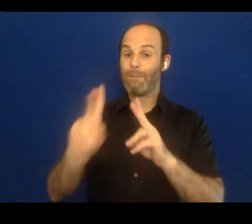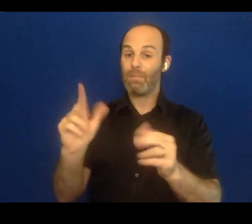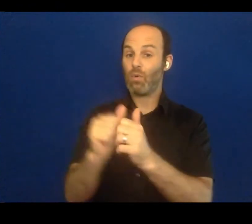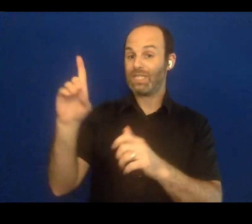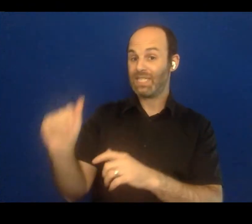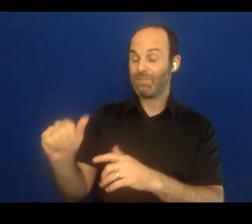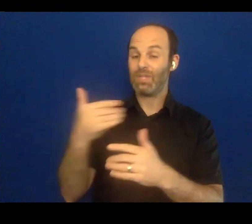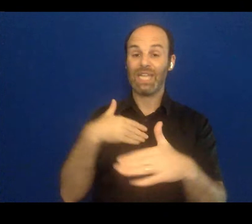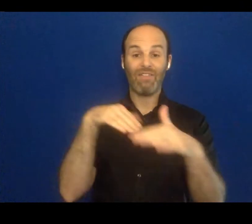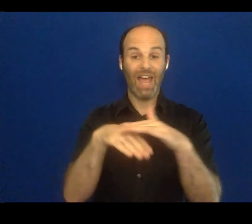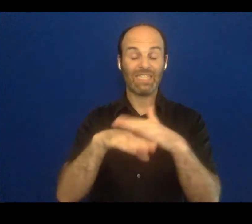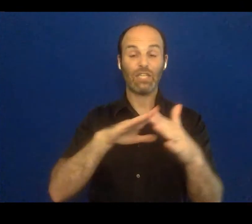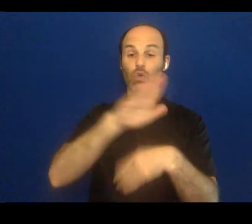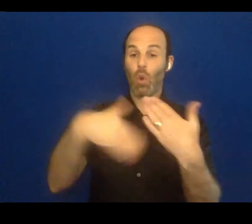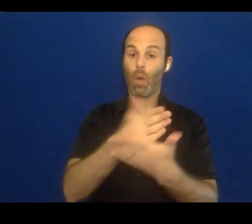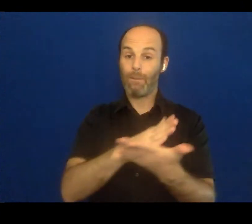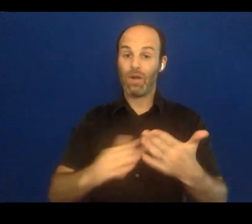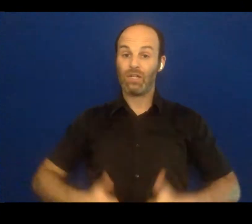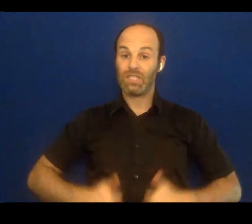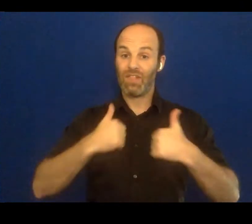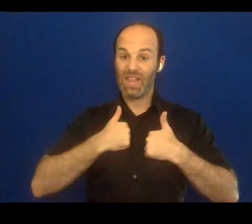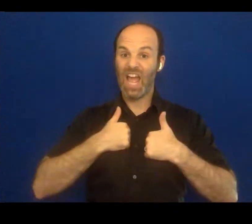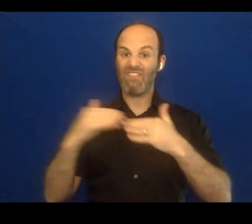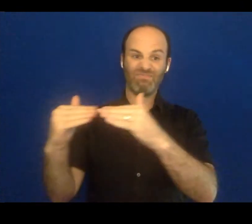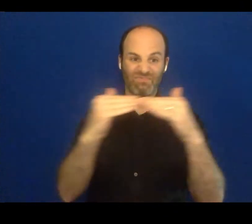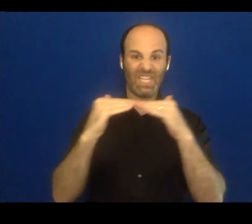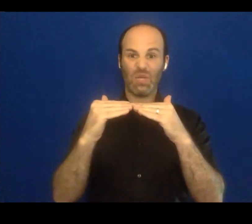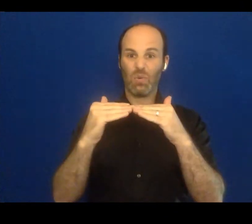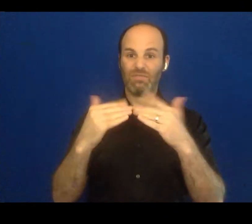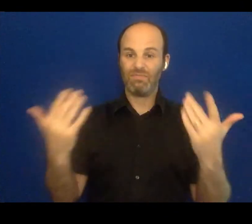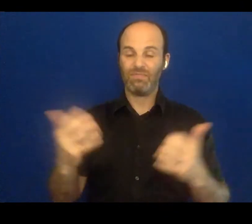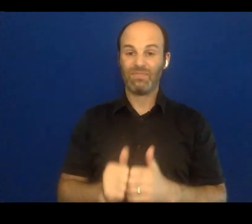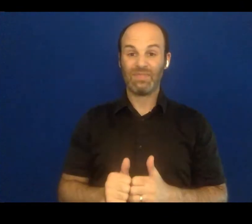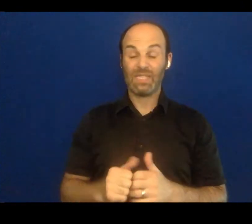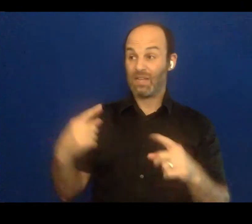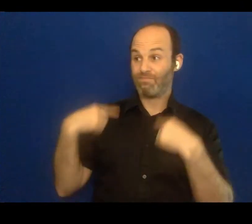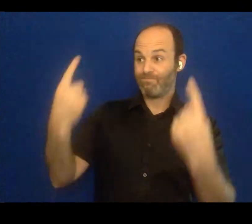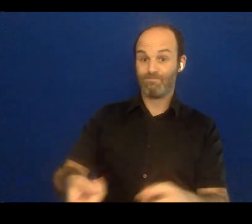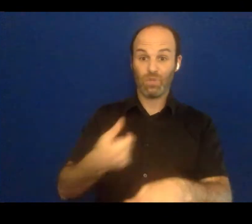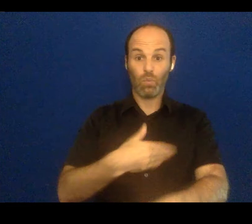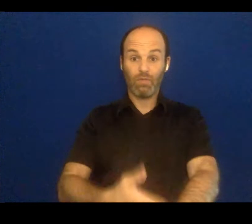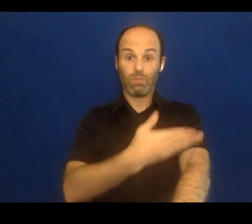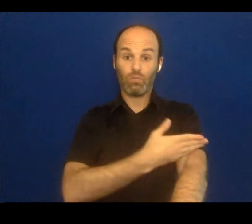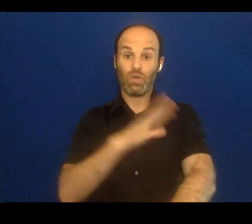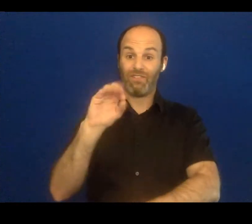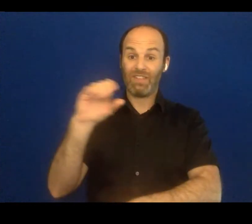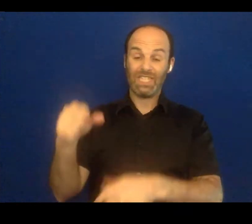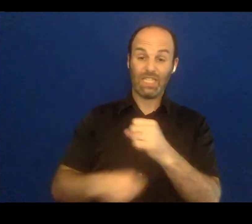HAVE ACCESS TO ALL ASPECTS OF LIFE. WE HAVE COME A LONG WAY, THIS SERIES IS DEDICATED TO